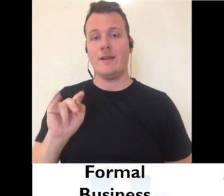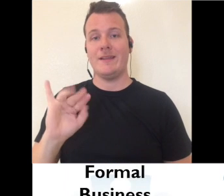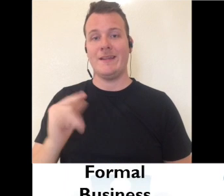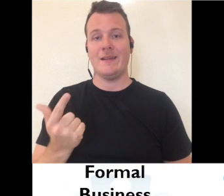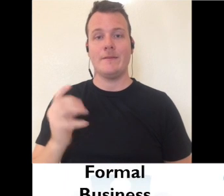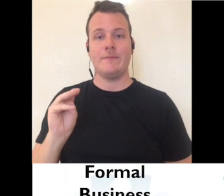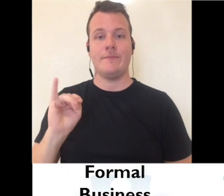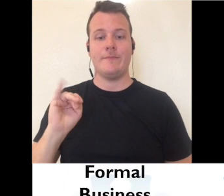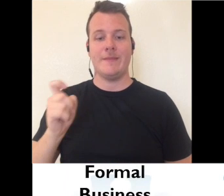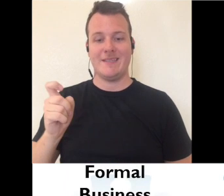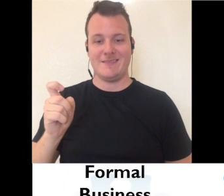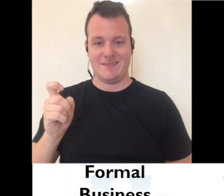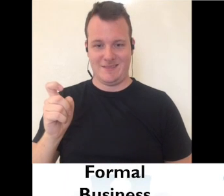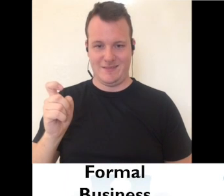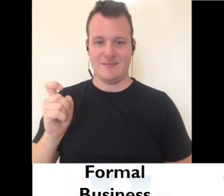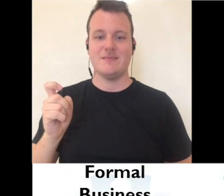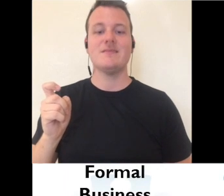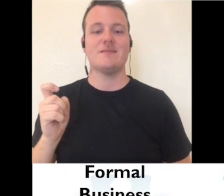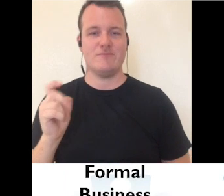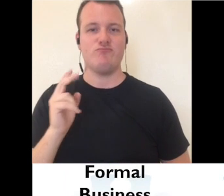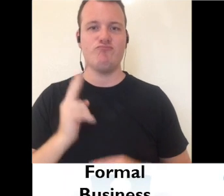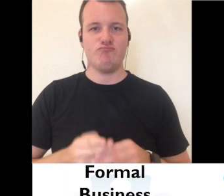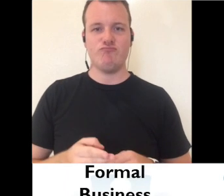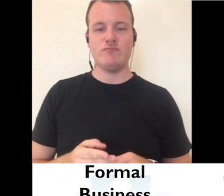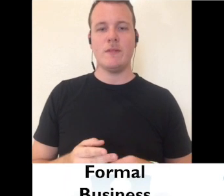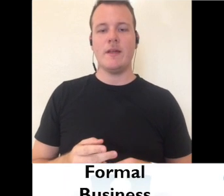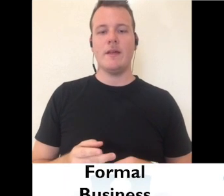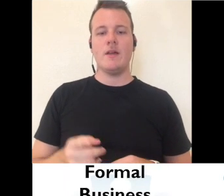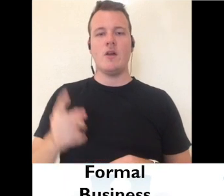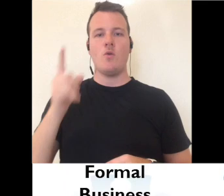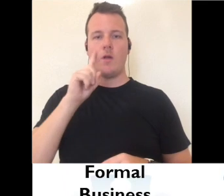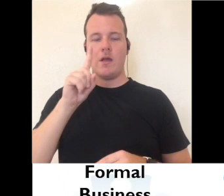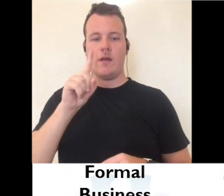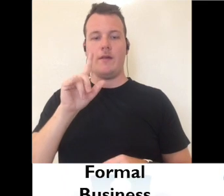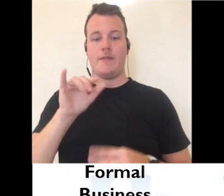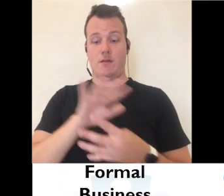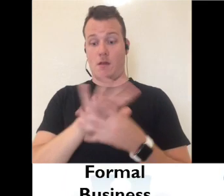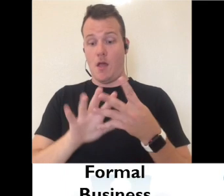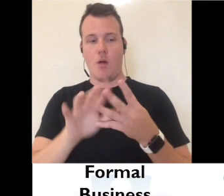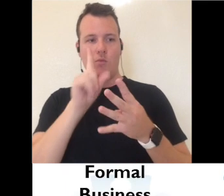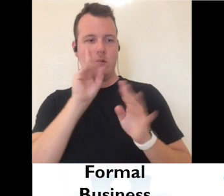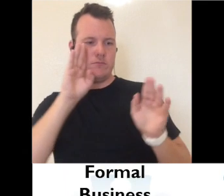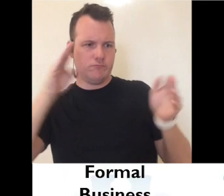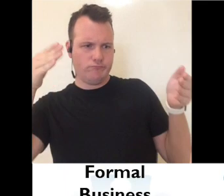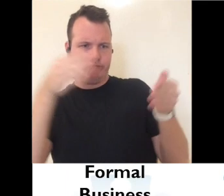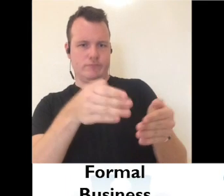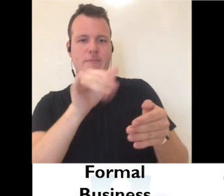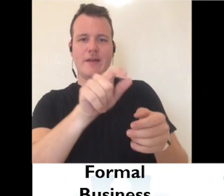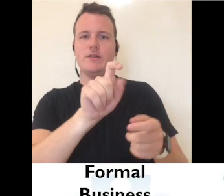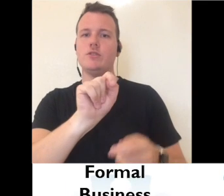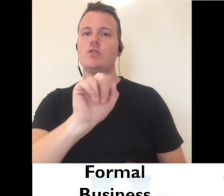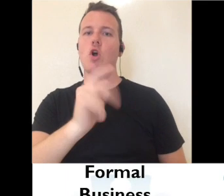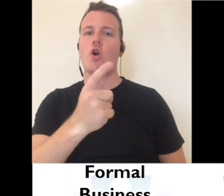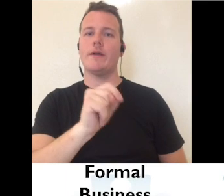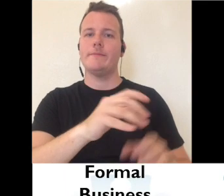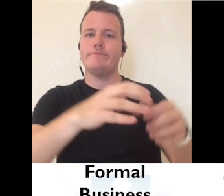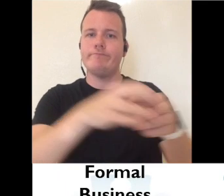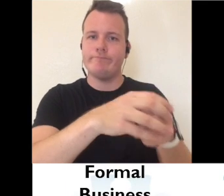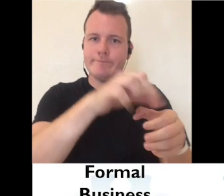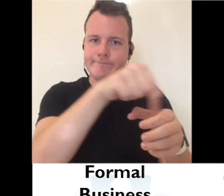goes after the target market. So we have to give the- give the impression to the